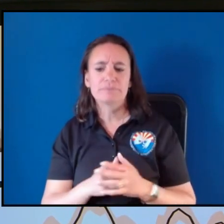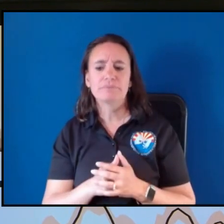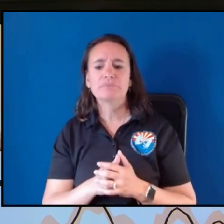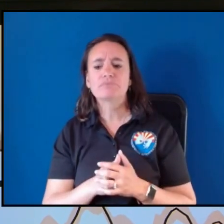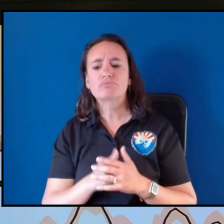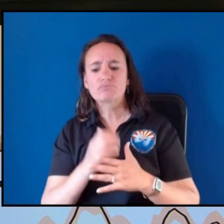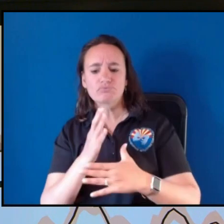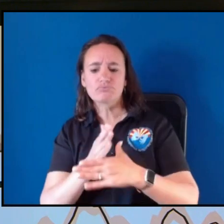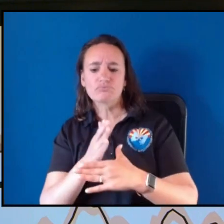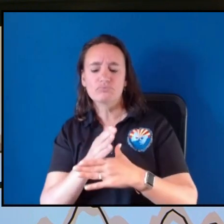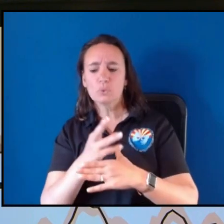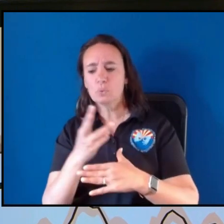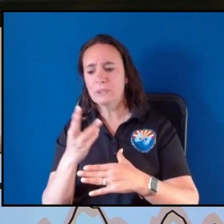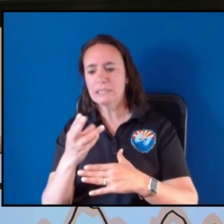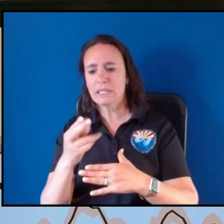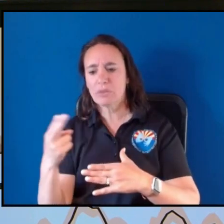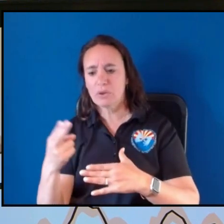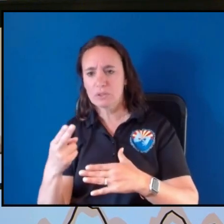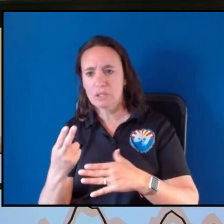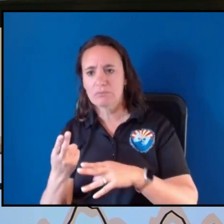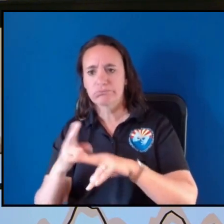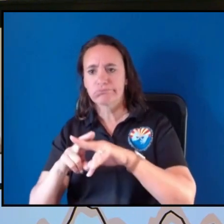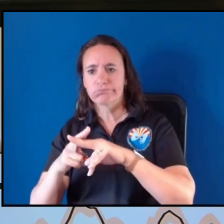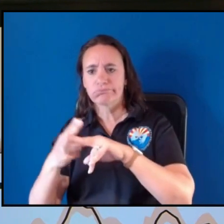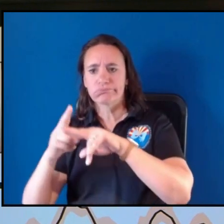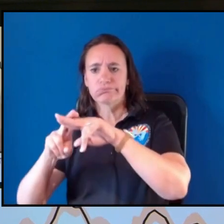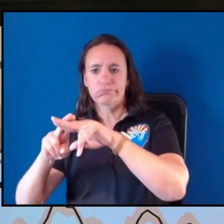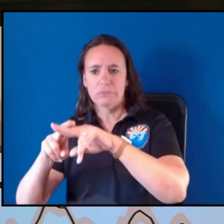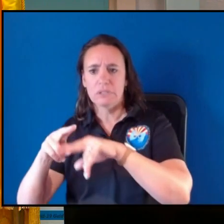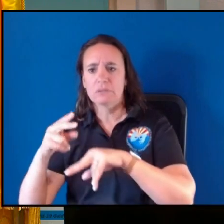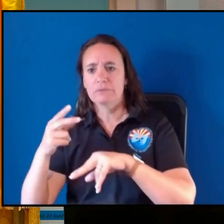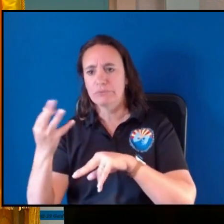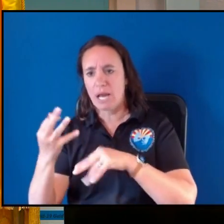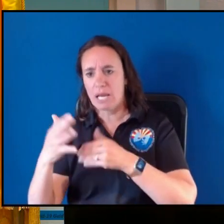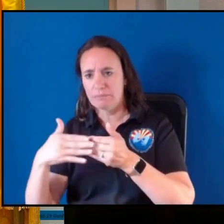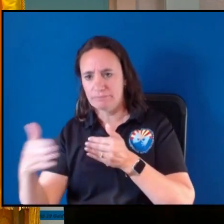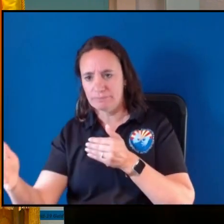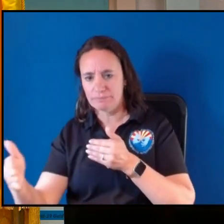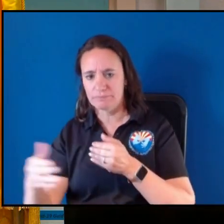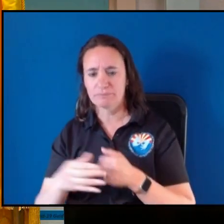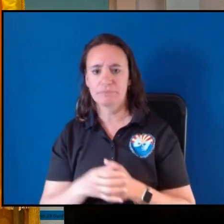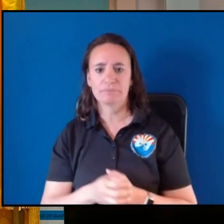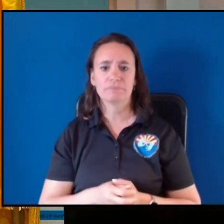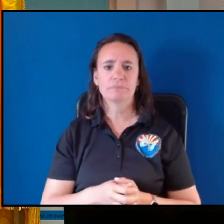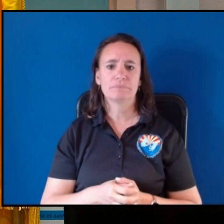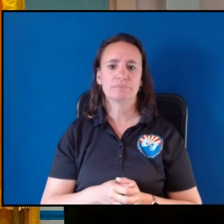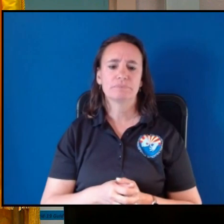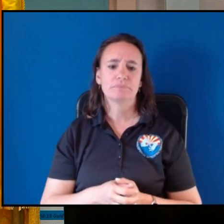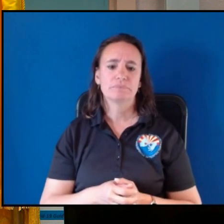Start elevating again Friday on. So let's go on now to the next.